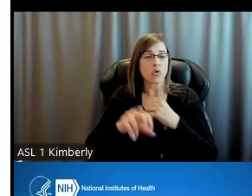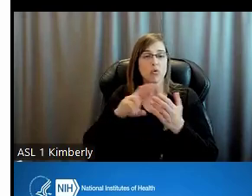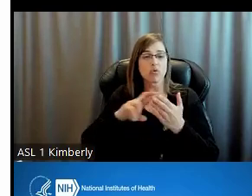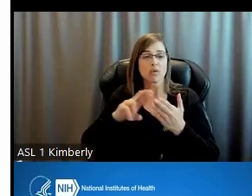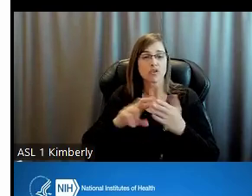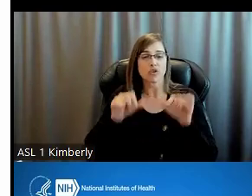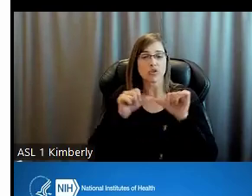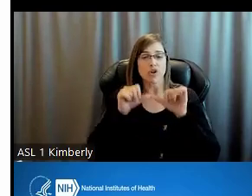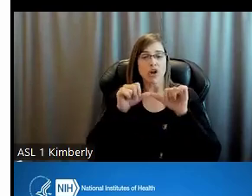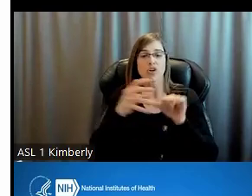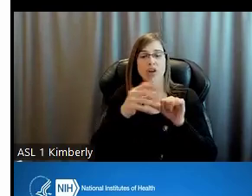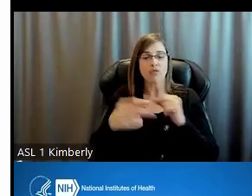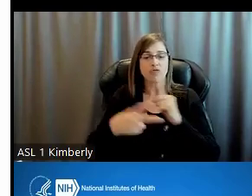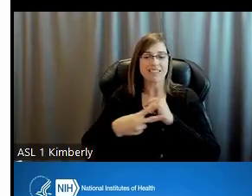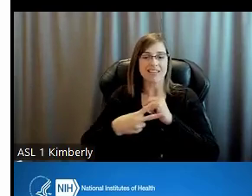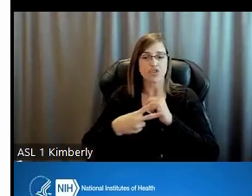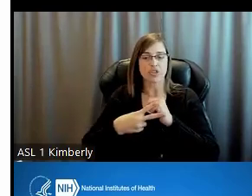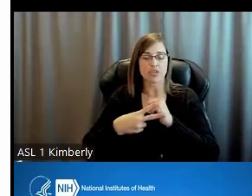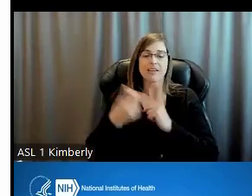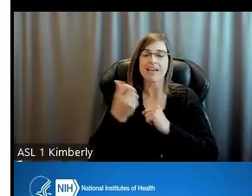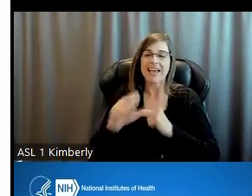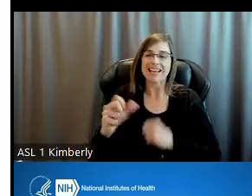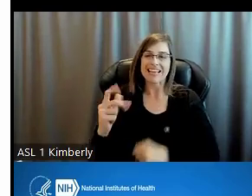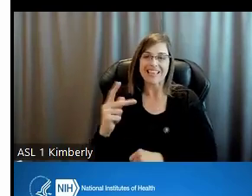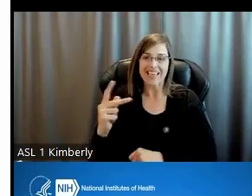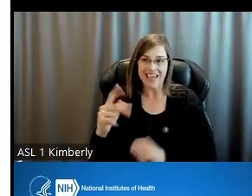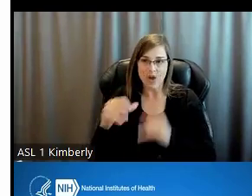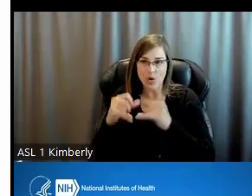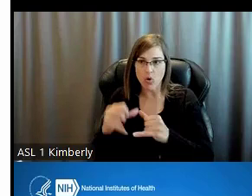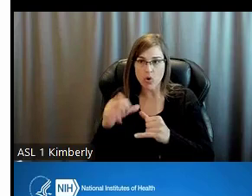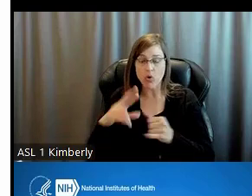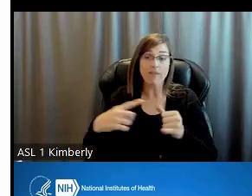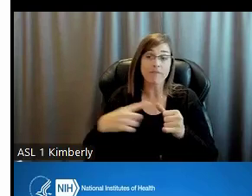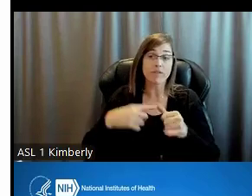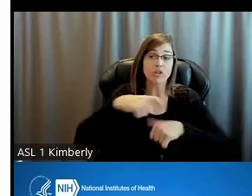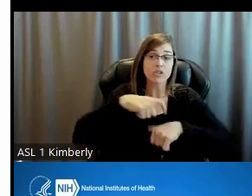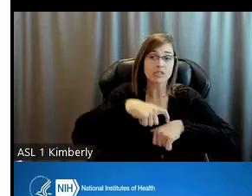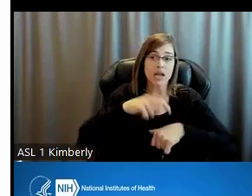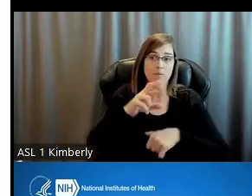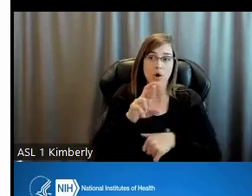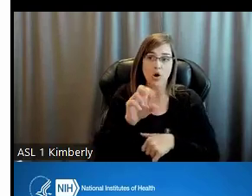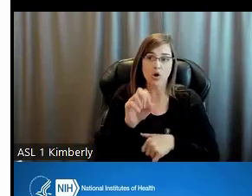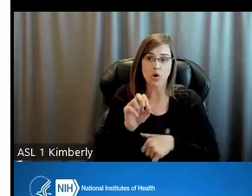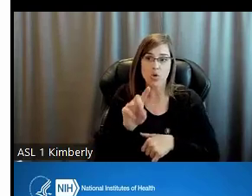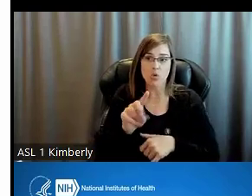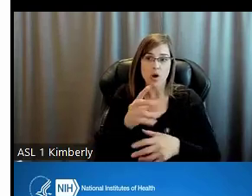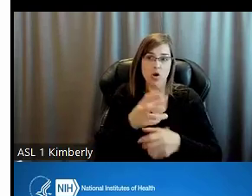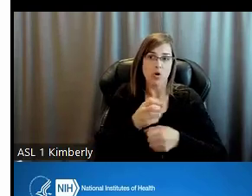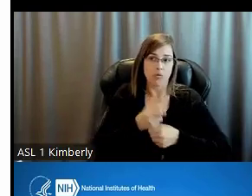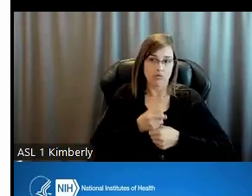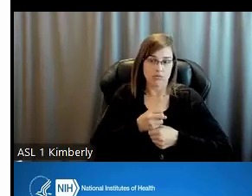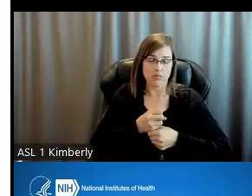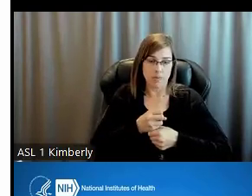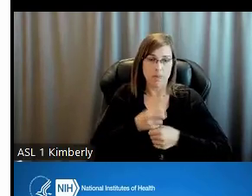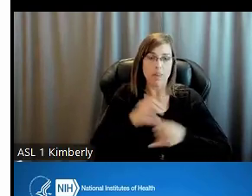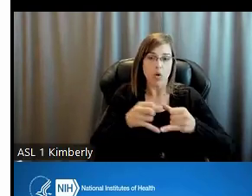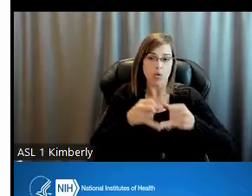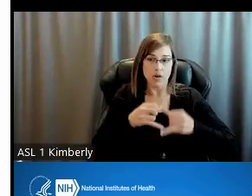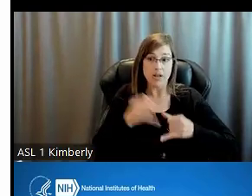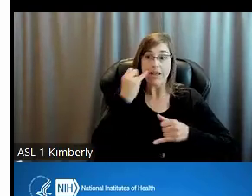So this is for any K awards or a first-time R01 awardees. If you have some kind of critical life event,